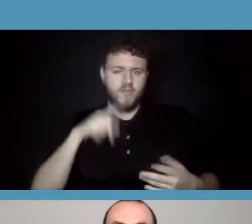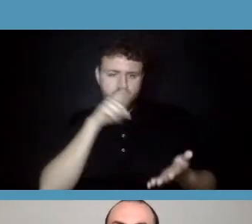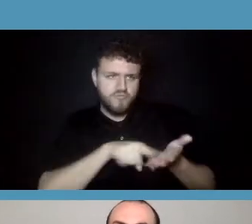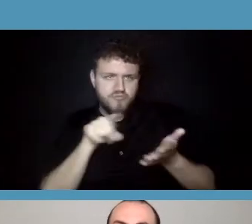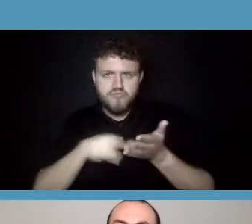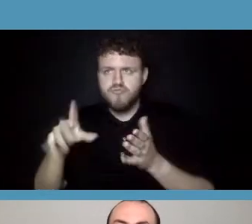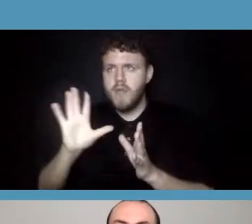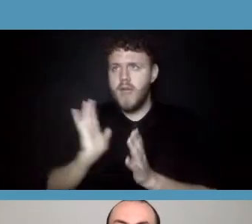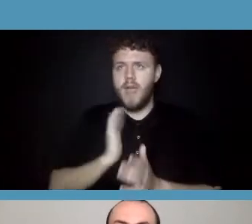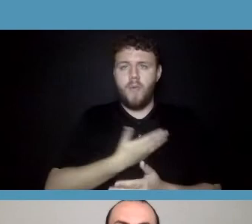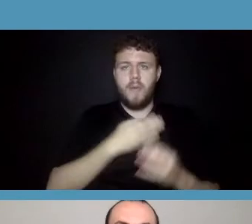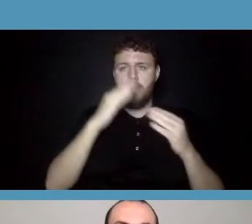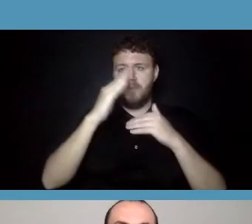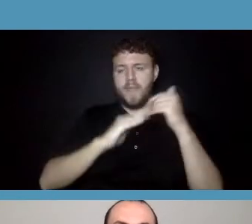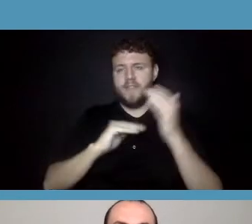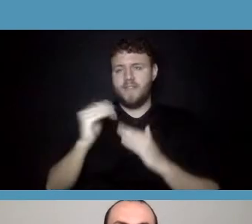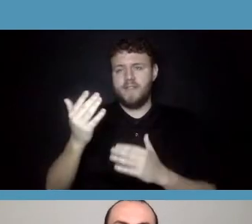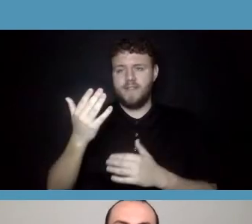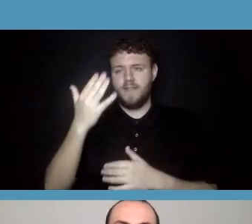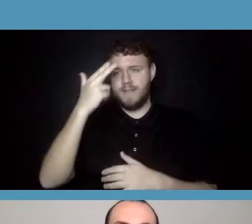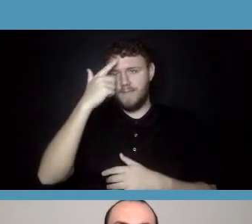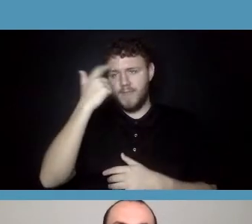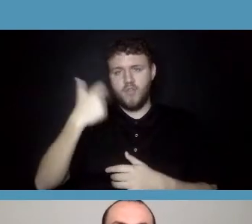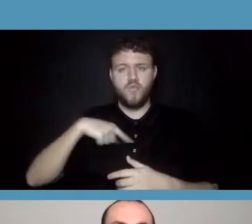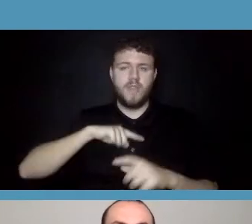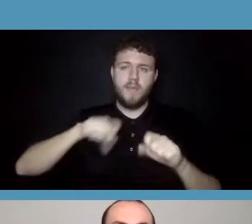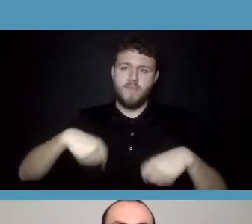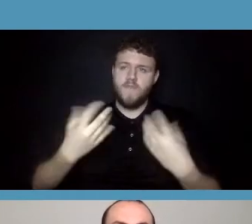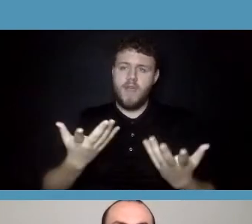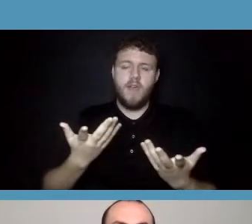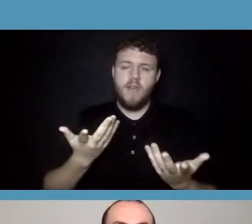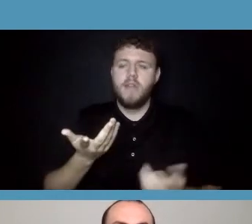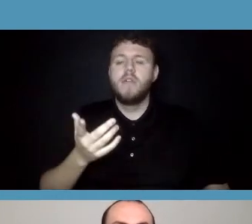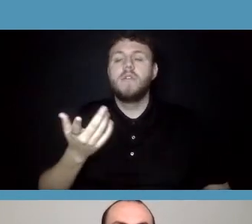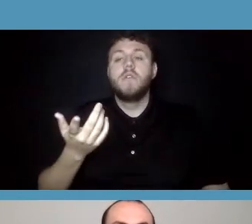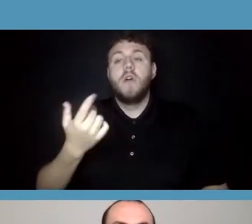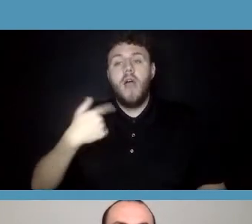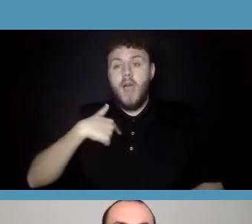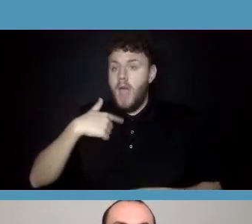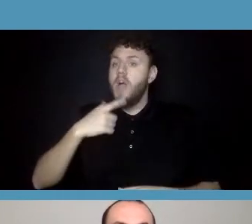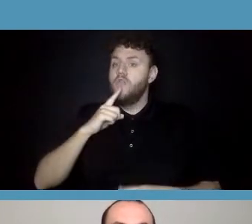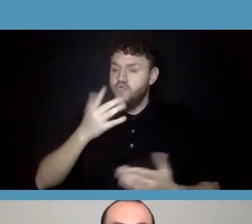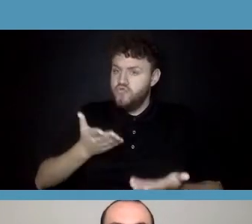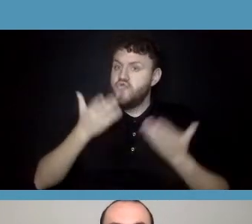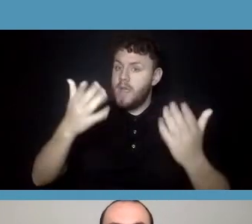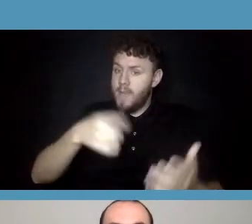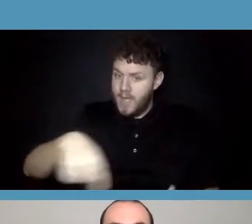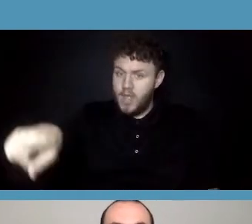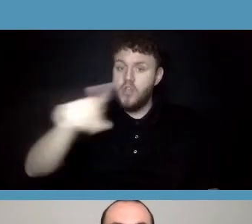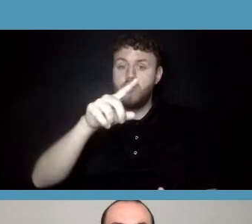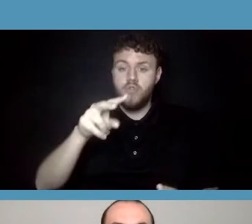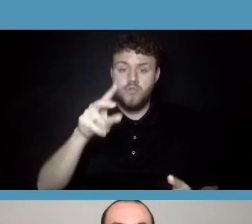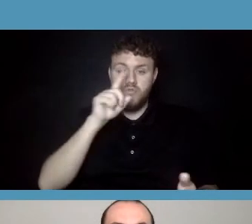because of what we could provide and so I highly recommend you look into it. There are